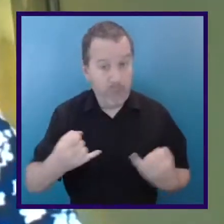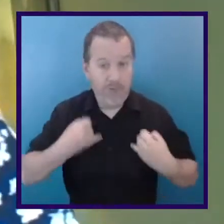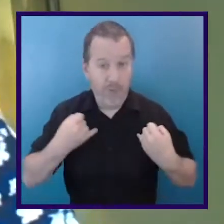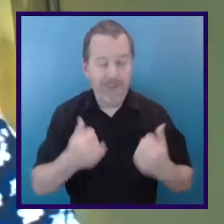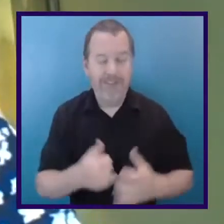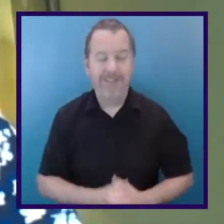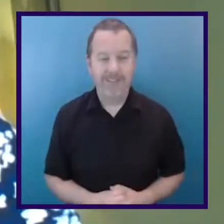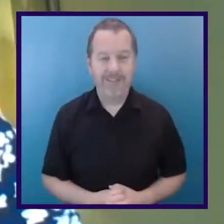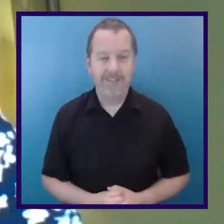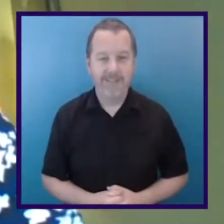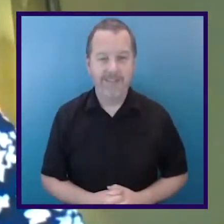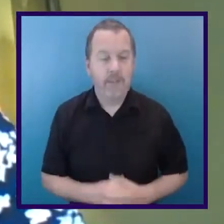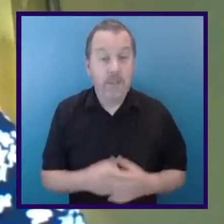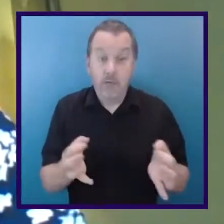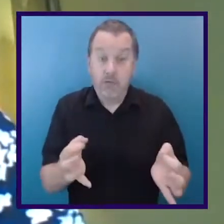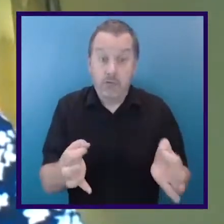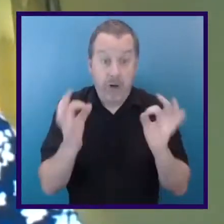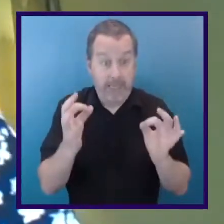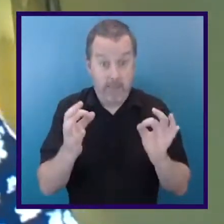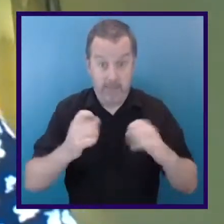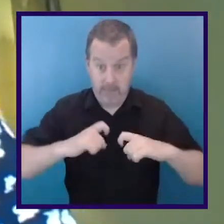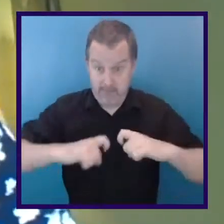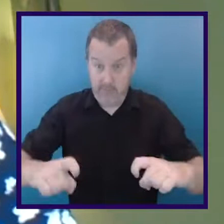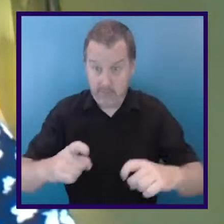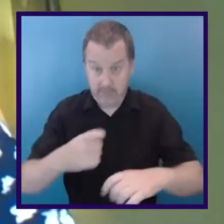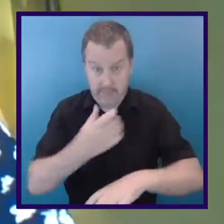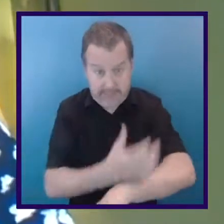And we hope that you've enjoyed the event, and it would be great if we could carry on